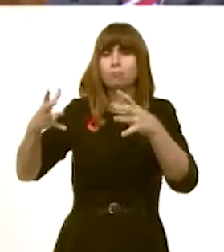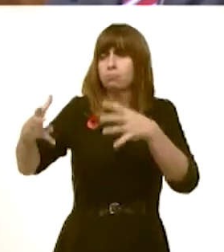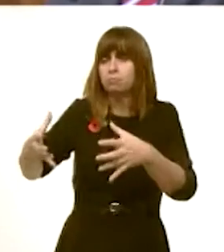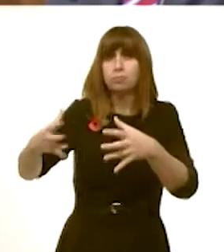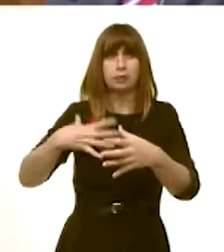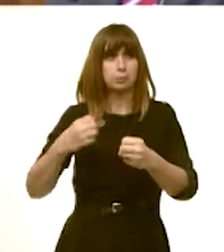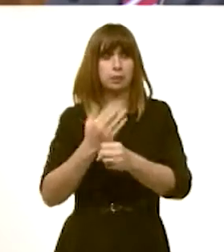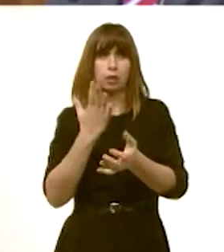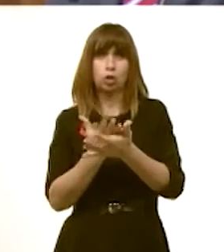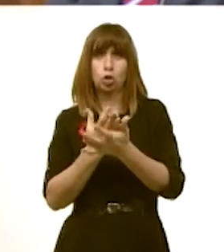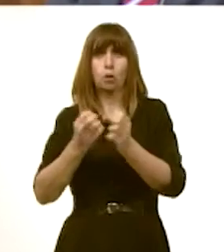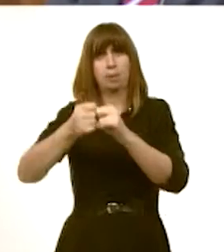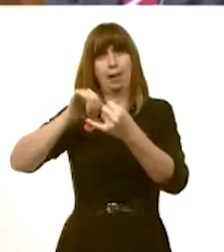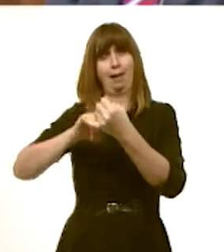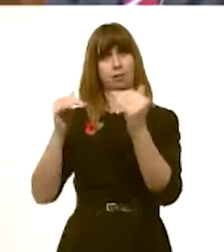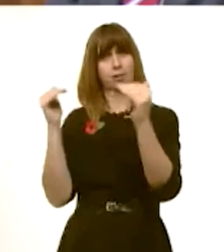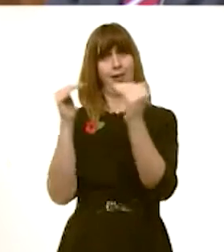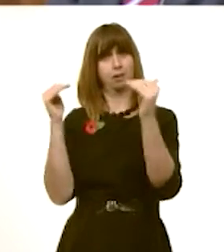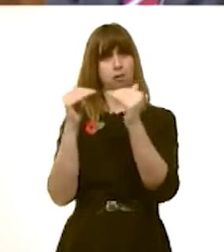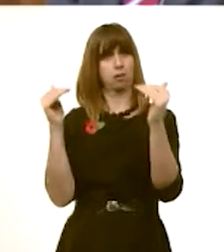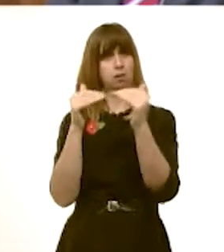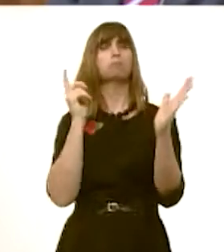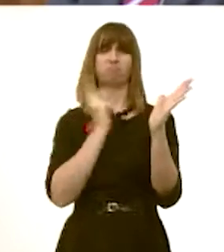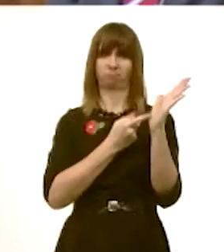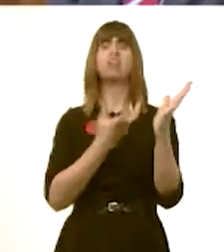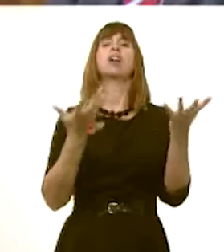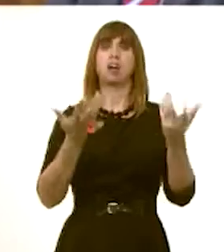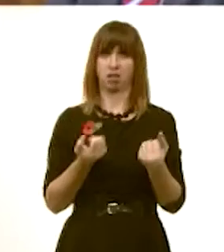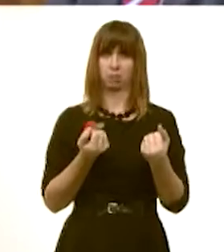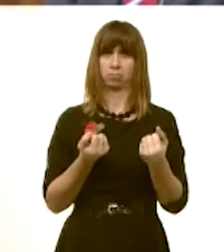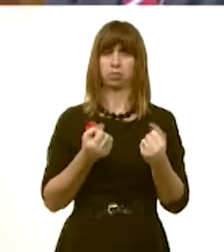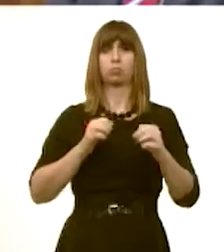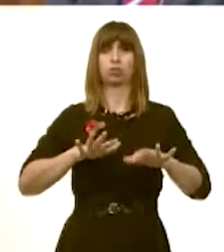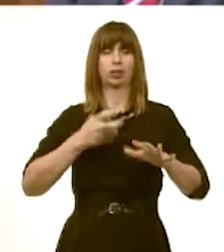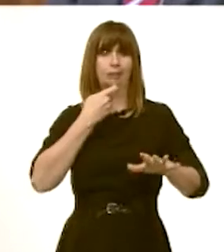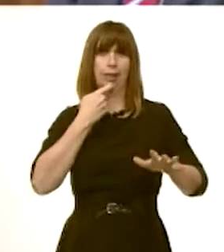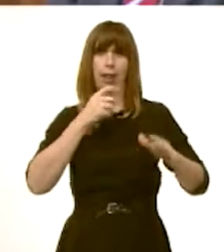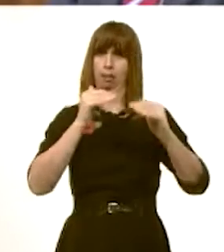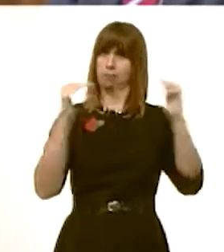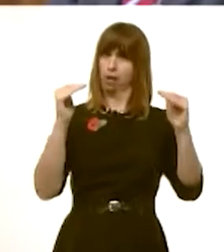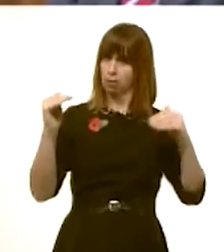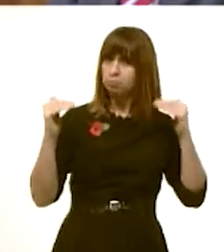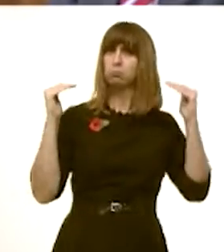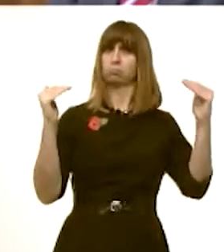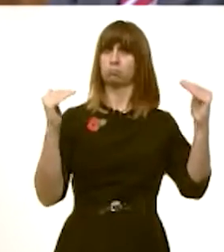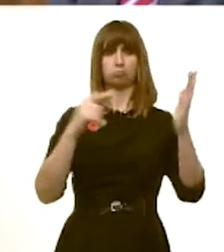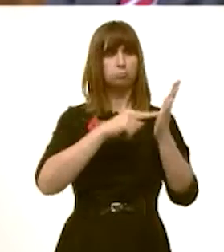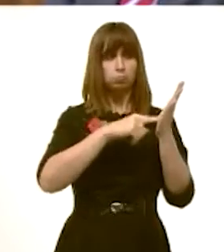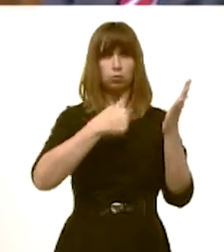standard is accepted. We are now looking at what the UK Government has said about the procurement of steel.